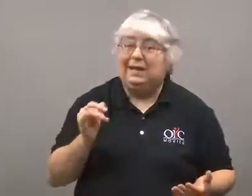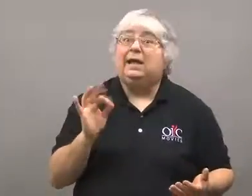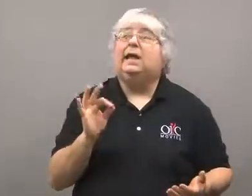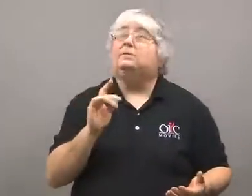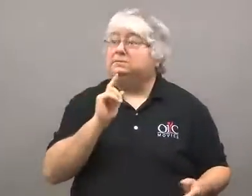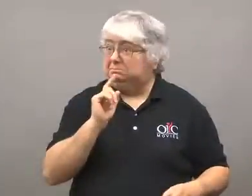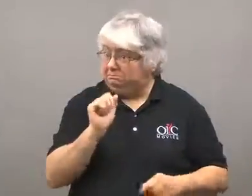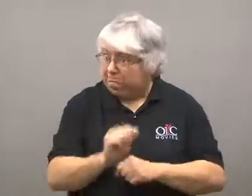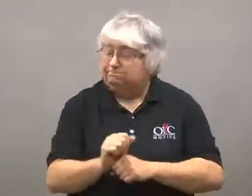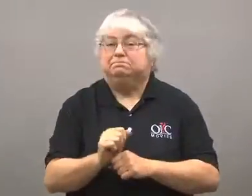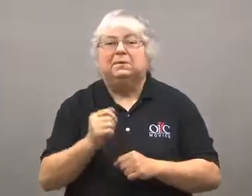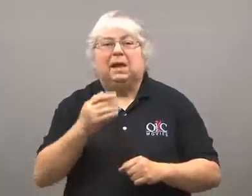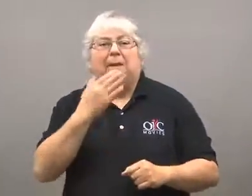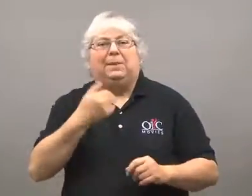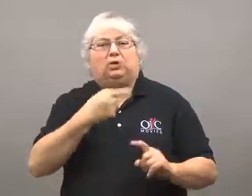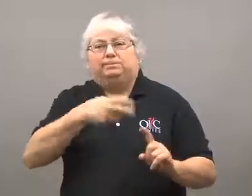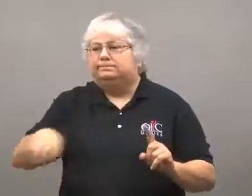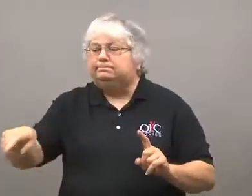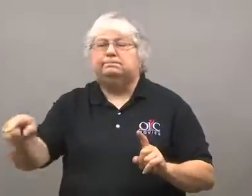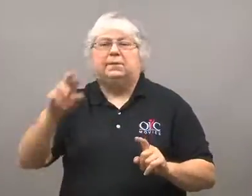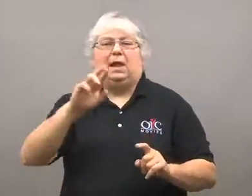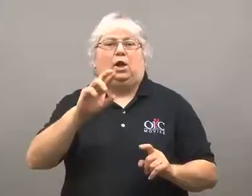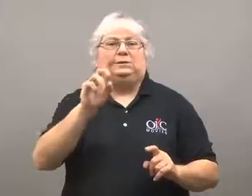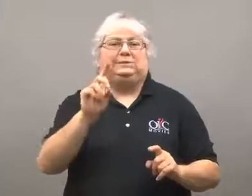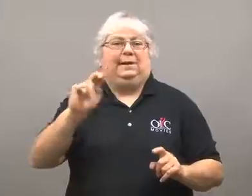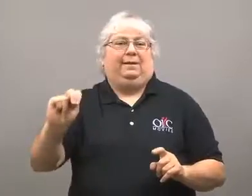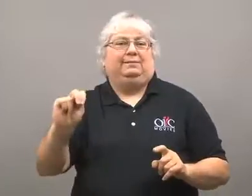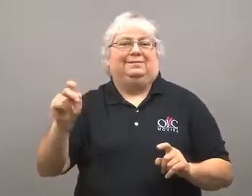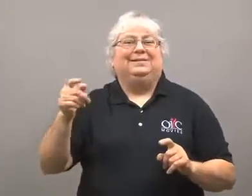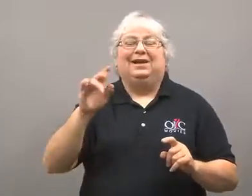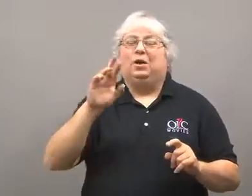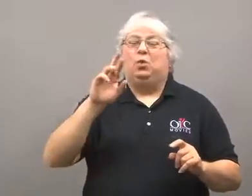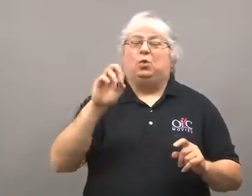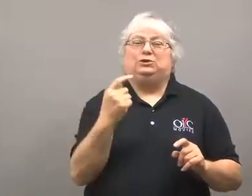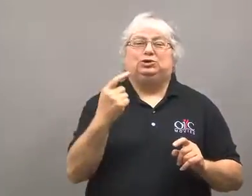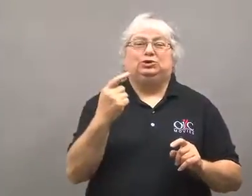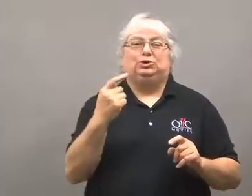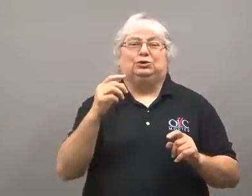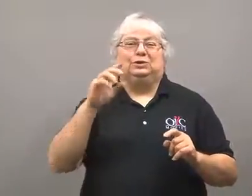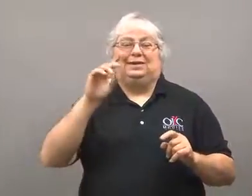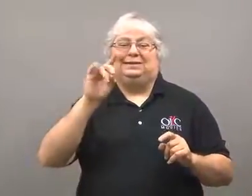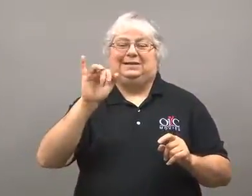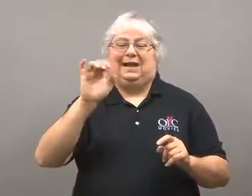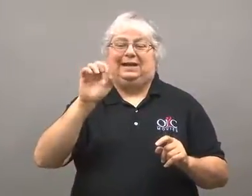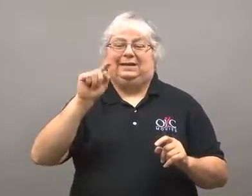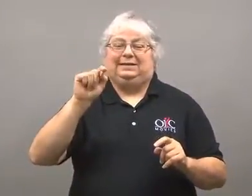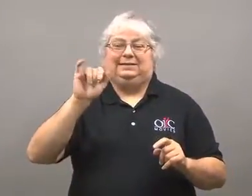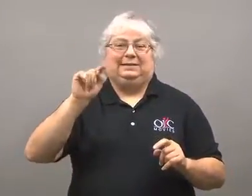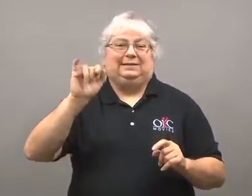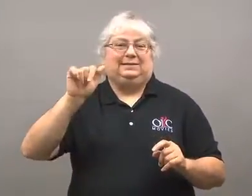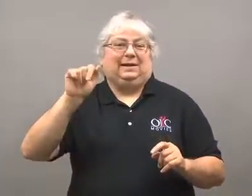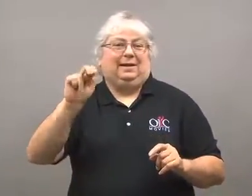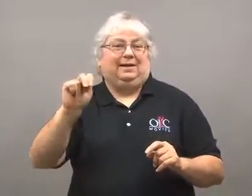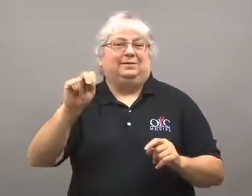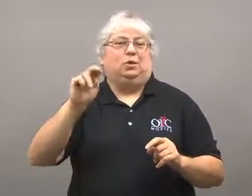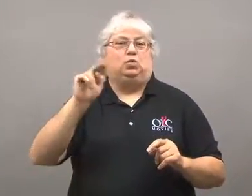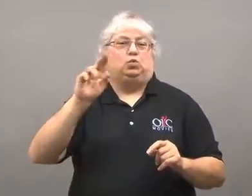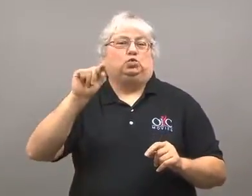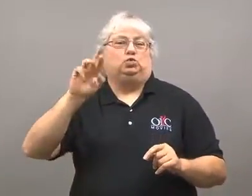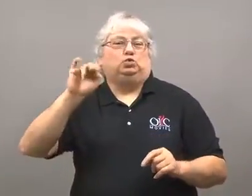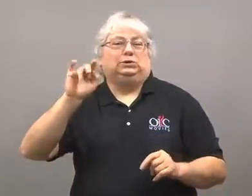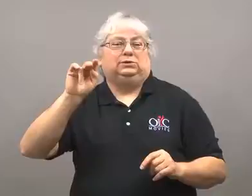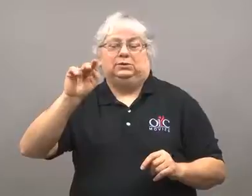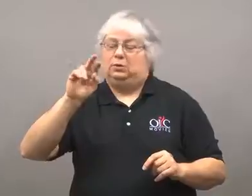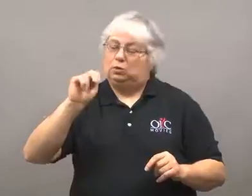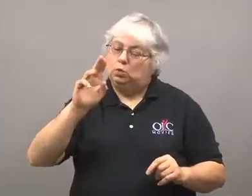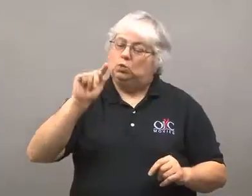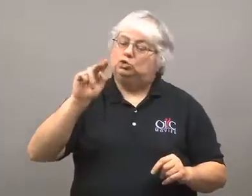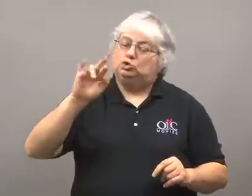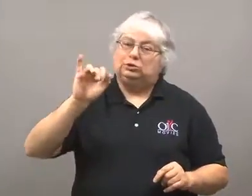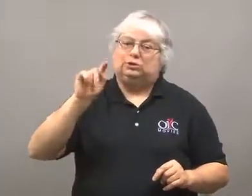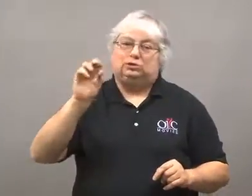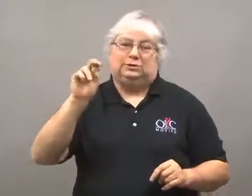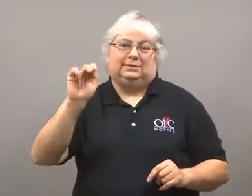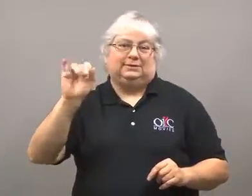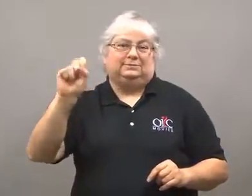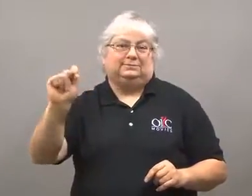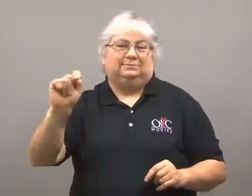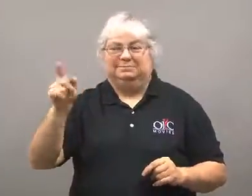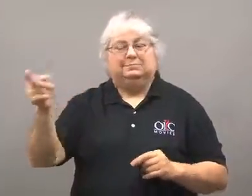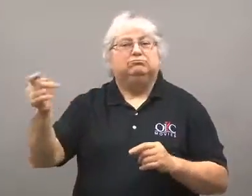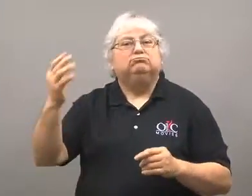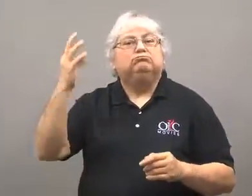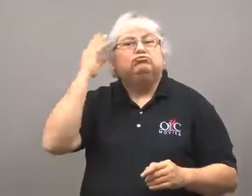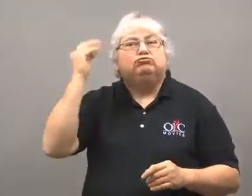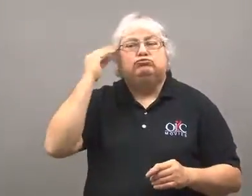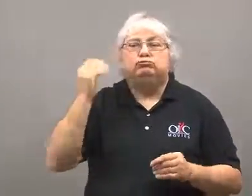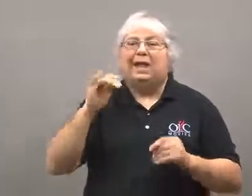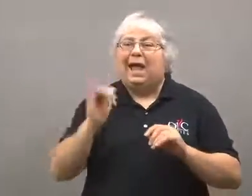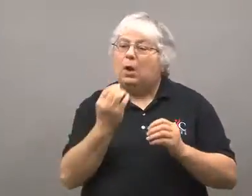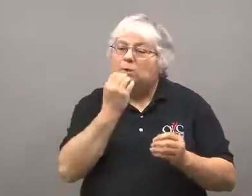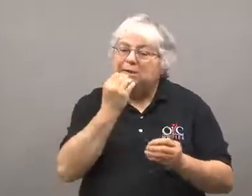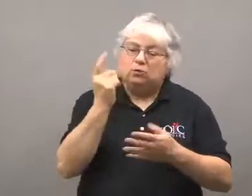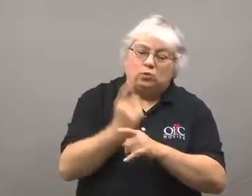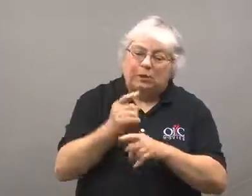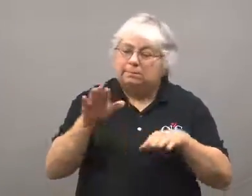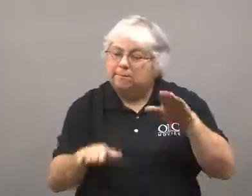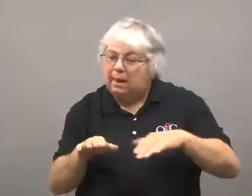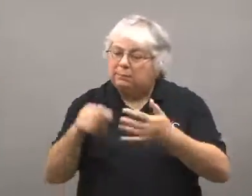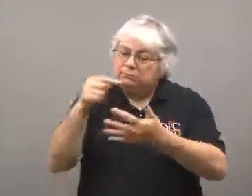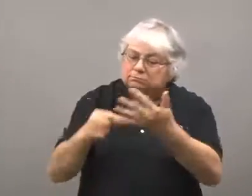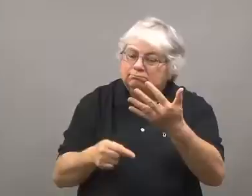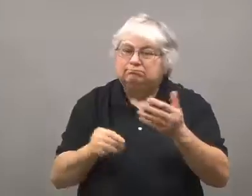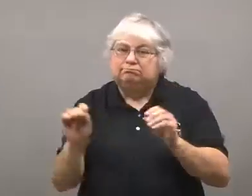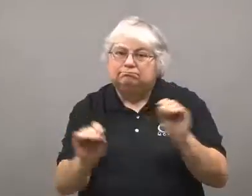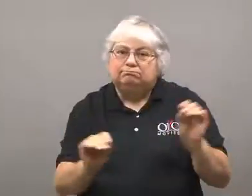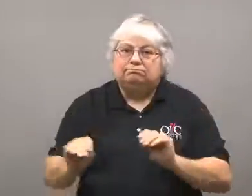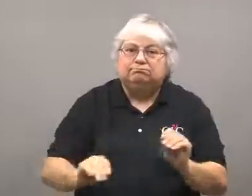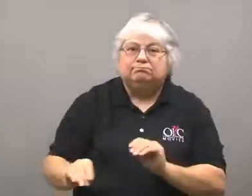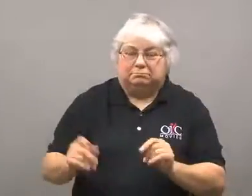If you do, then you need to see an RDN, a Registered Dietitian Nutritionist.